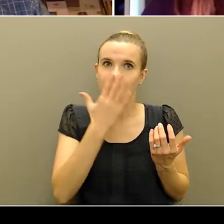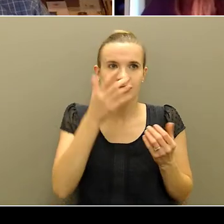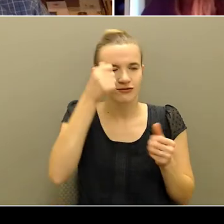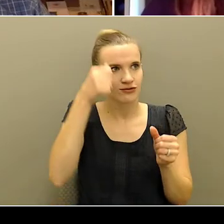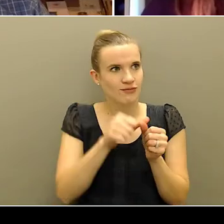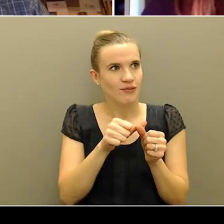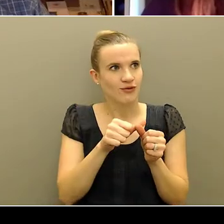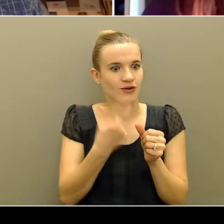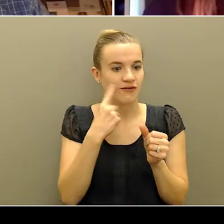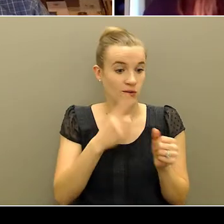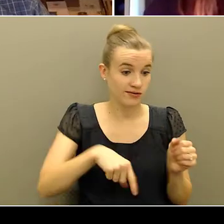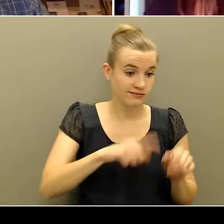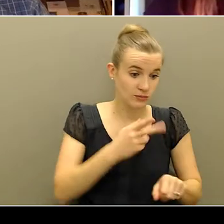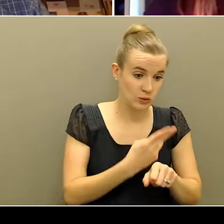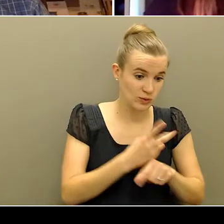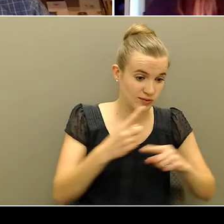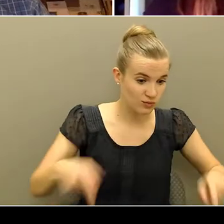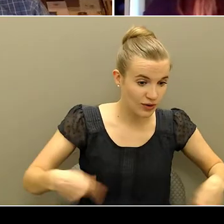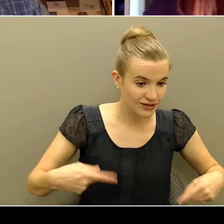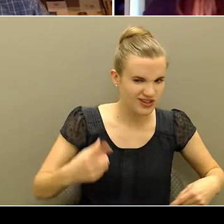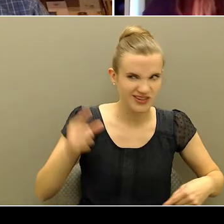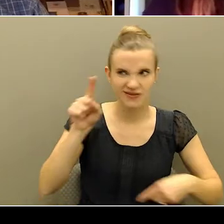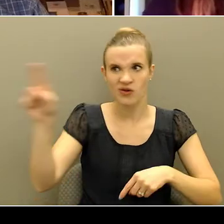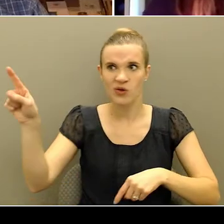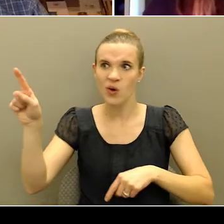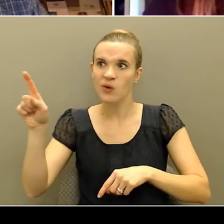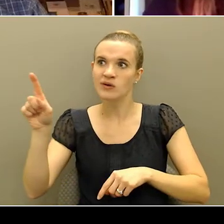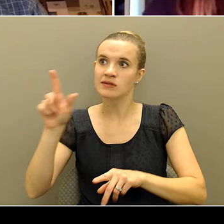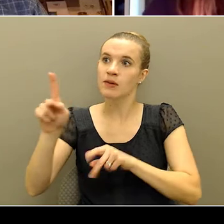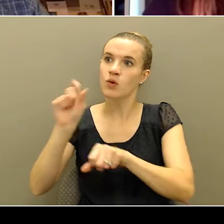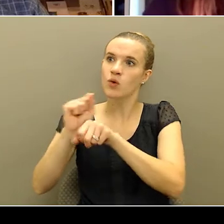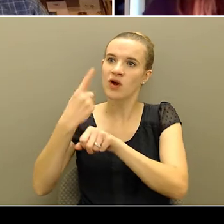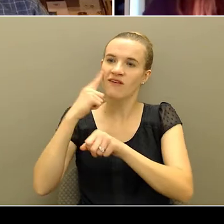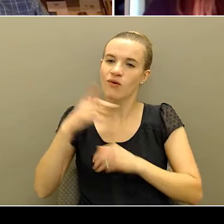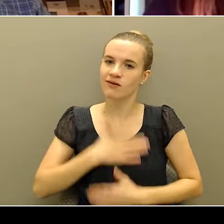talked about a while ago with Danna and Diana, who helped kind of put questions